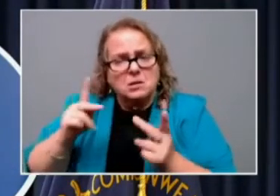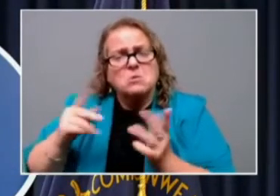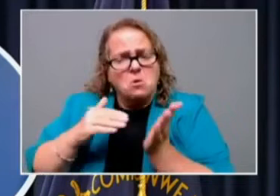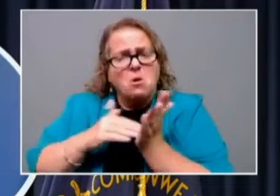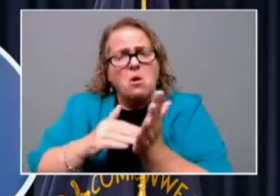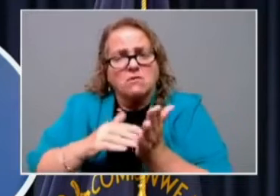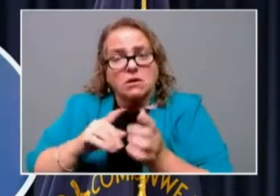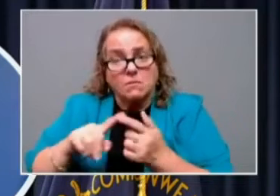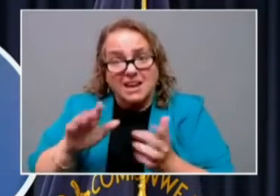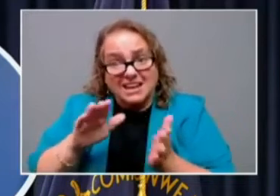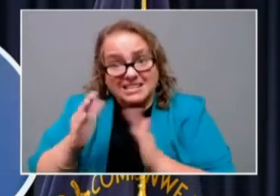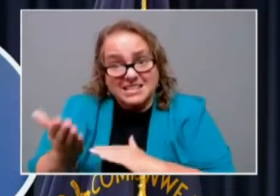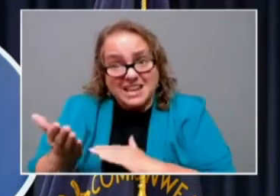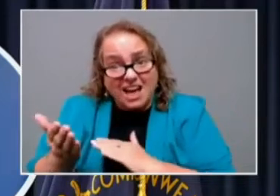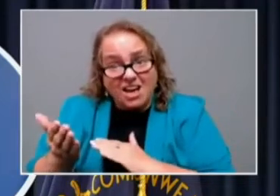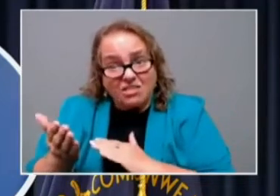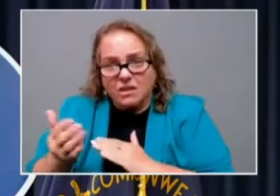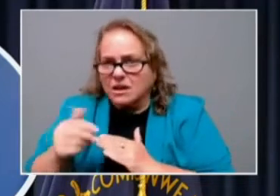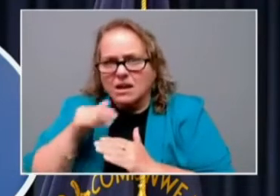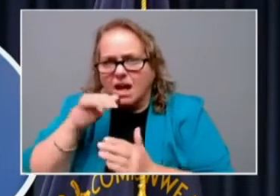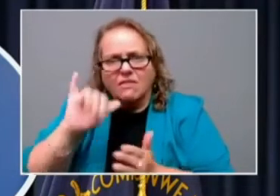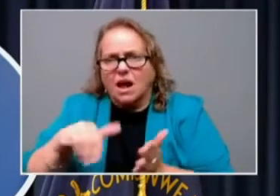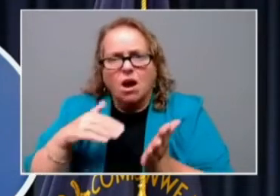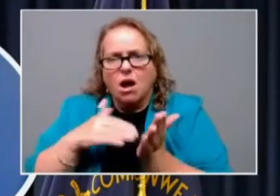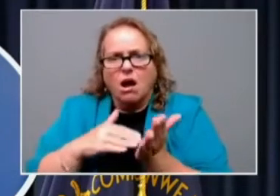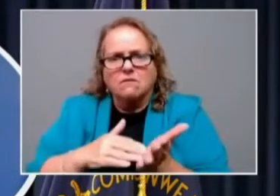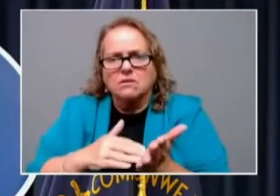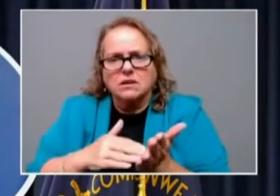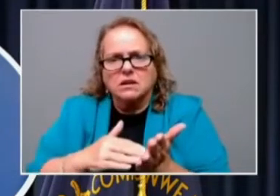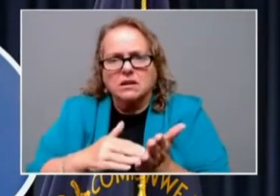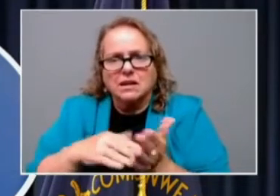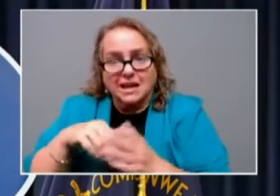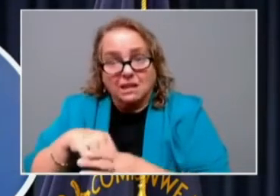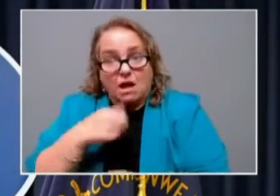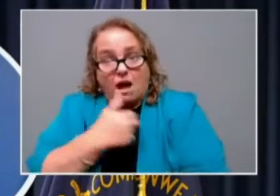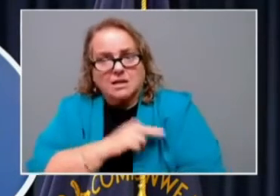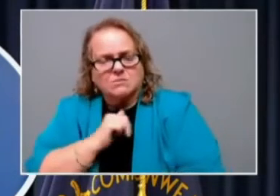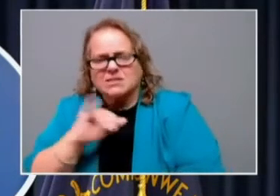And it has got to be in these hospitals like a battle zone or a battlefield